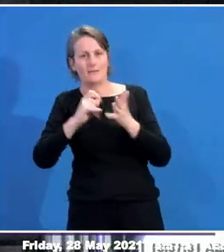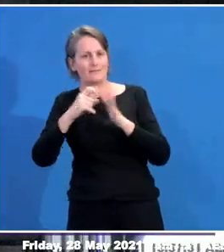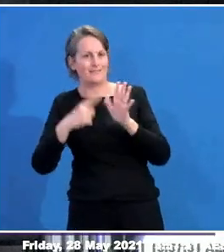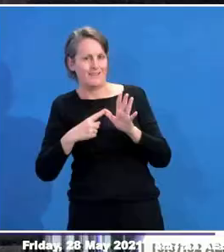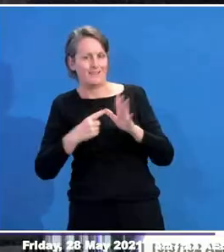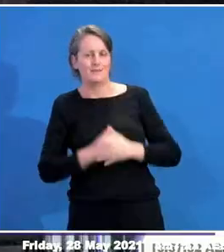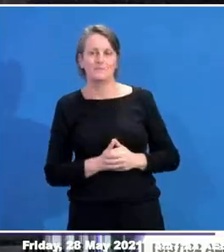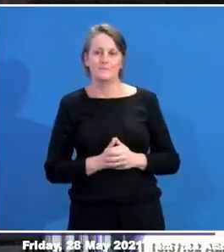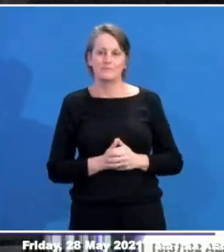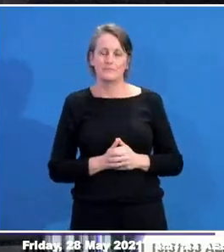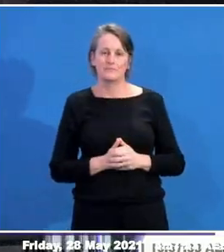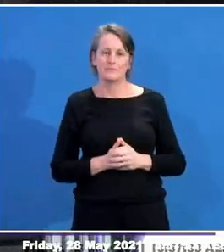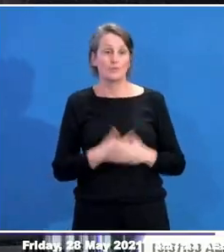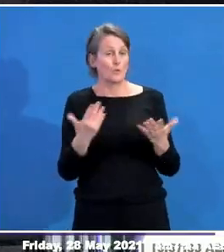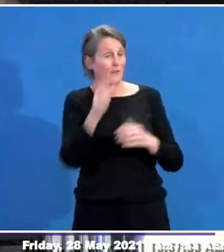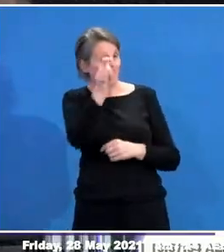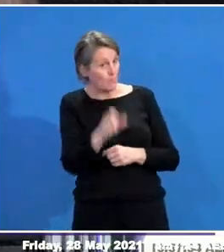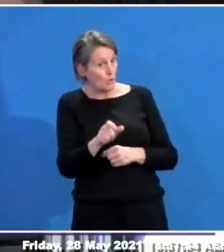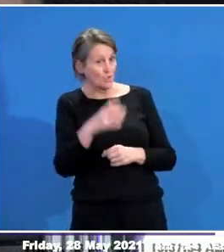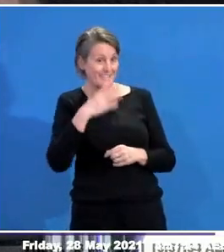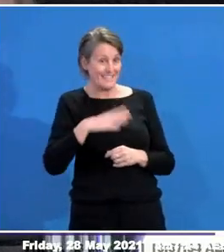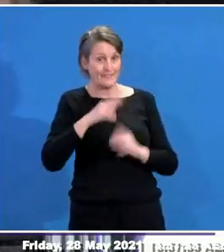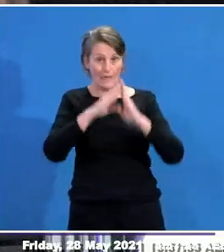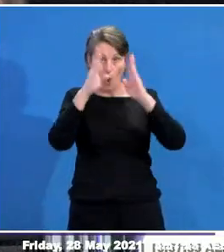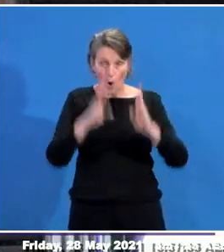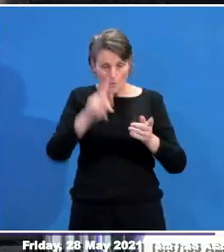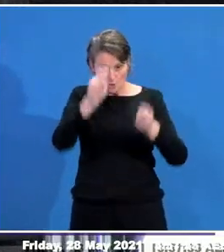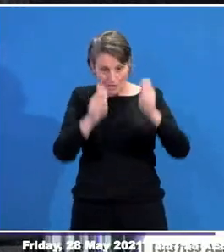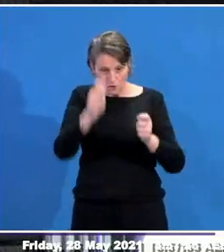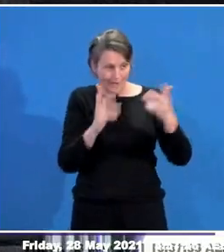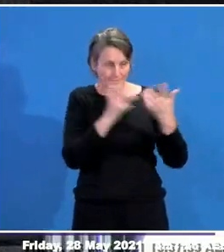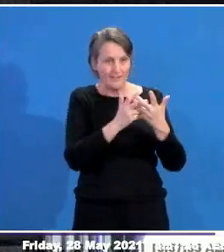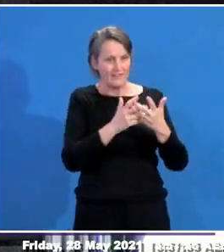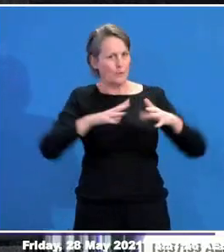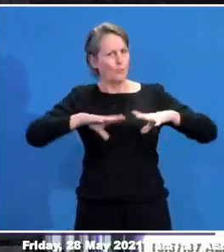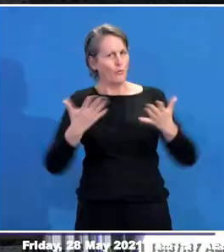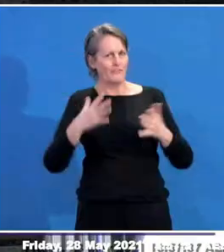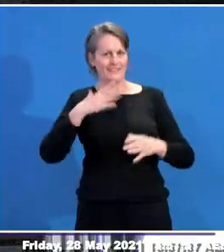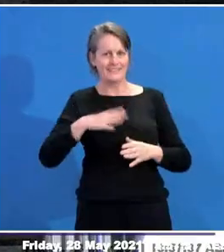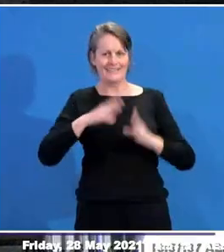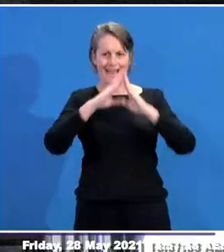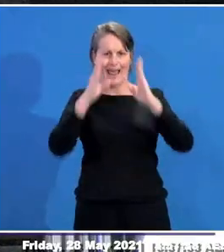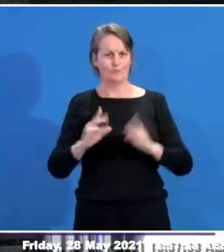requires a home modification, they need to have a home first before they can obtain funding for modifications?